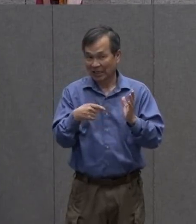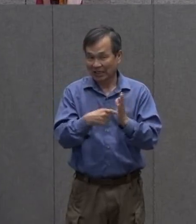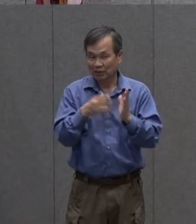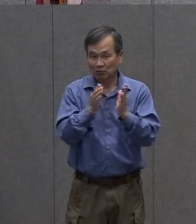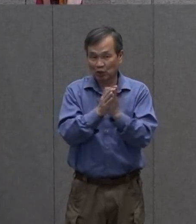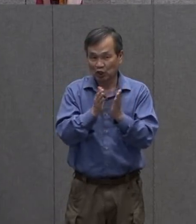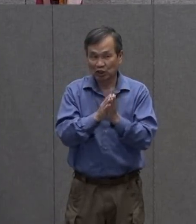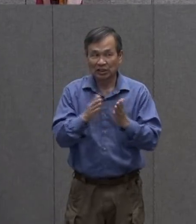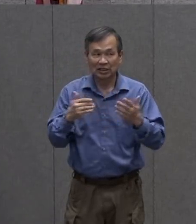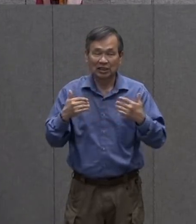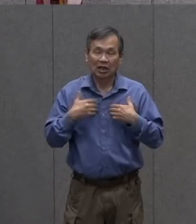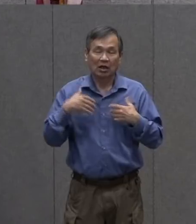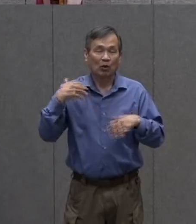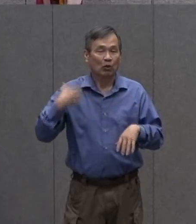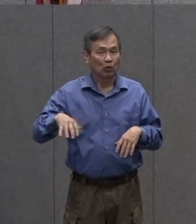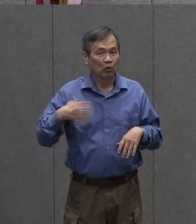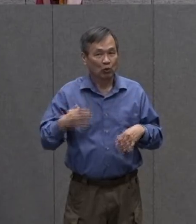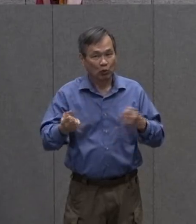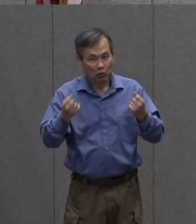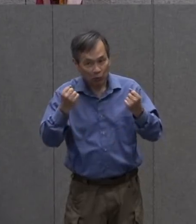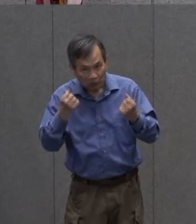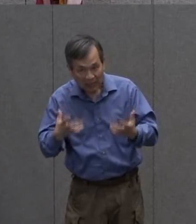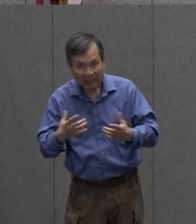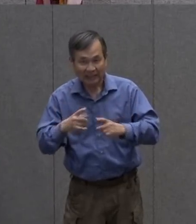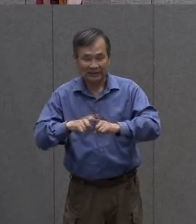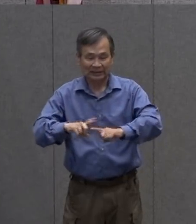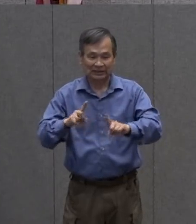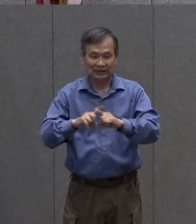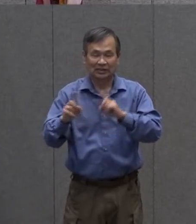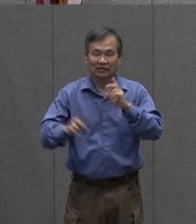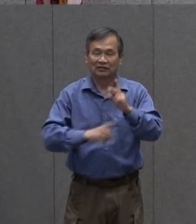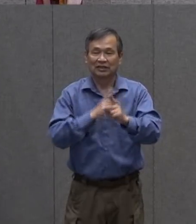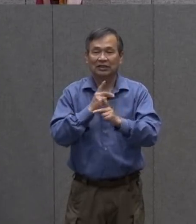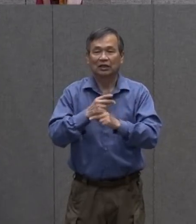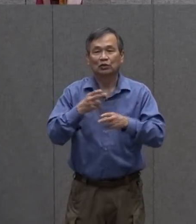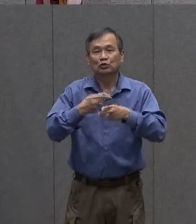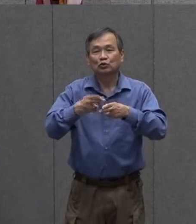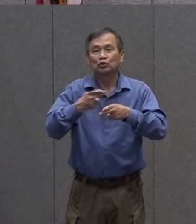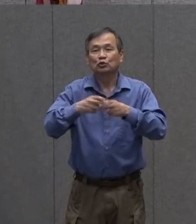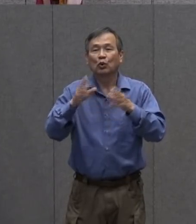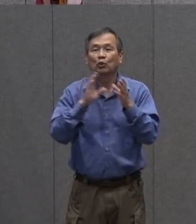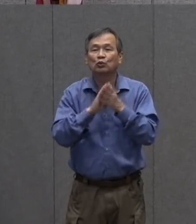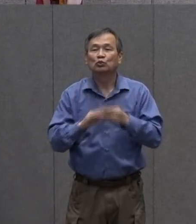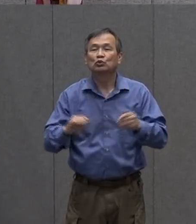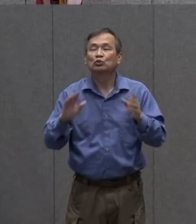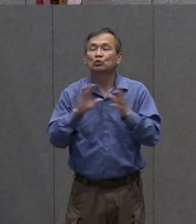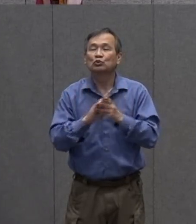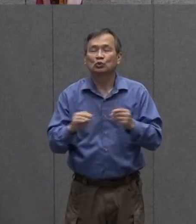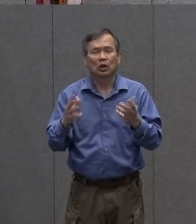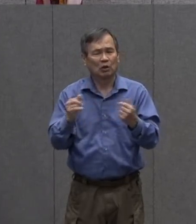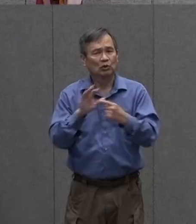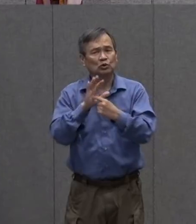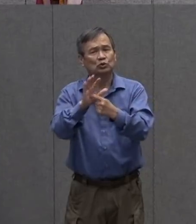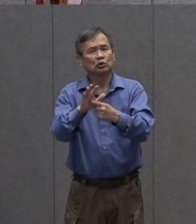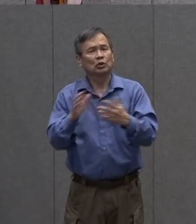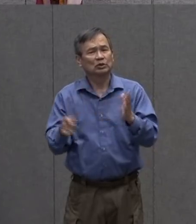it's got a ton of different short stories. And I wanted to show you that sometimes,